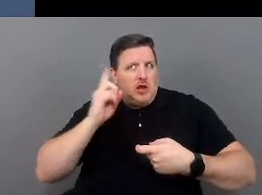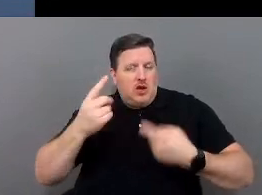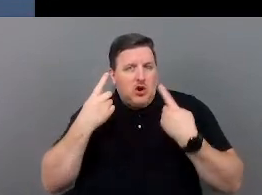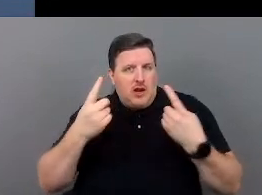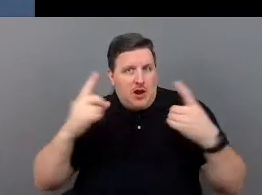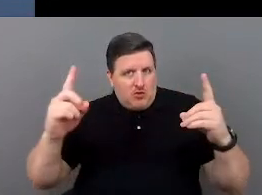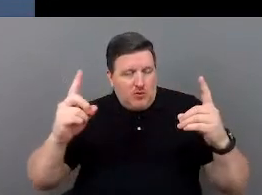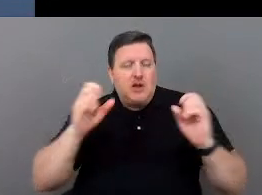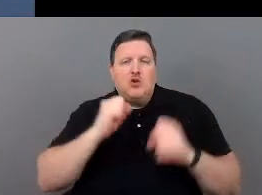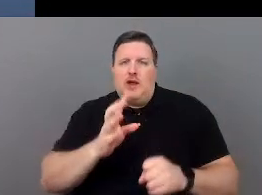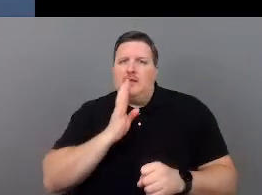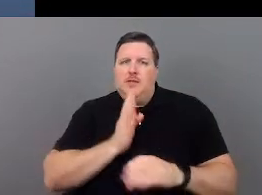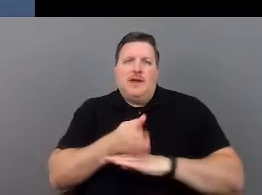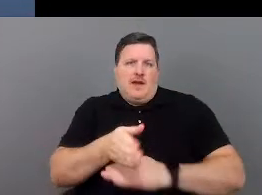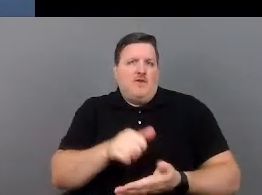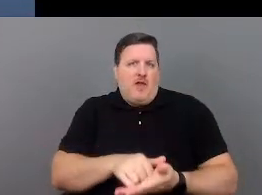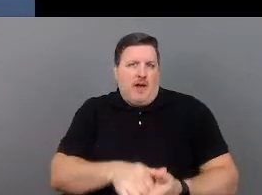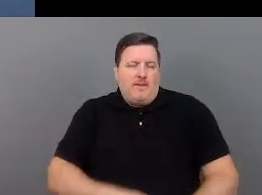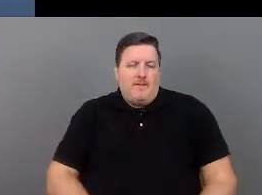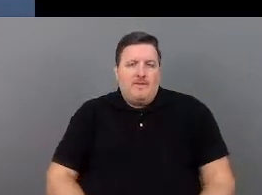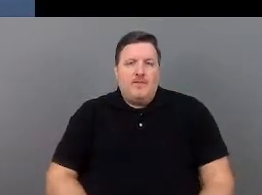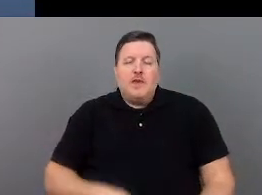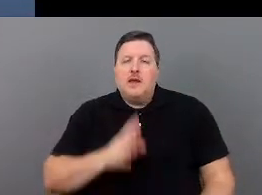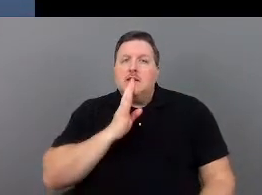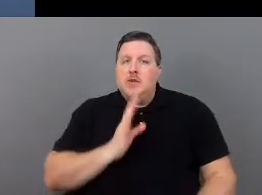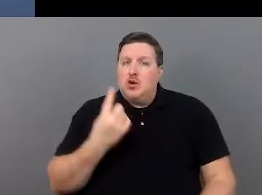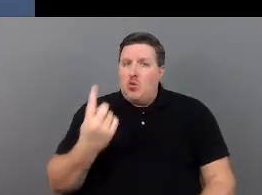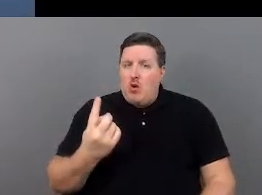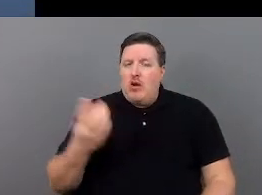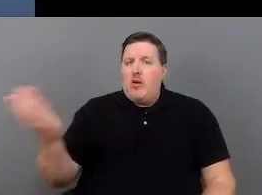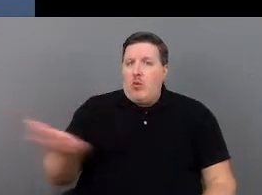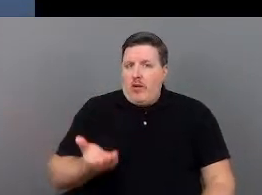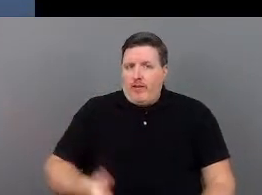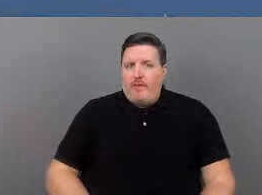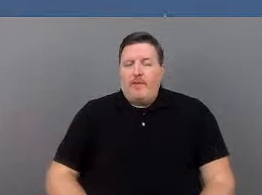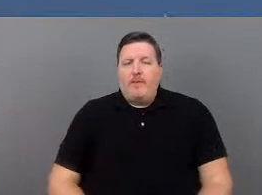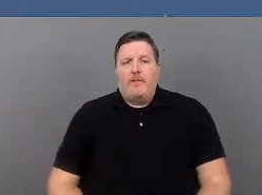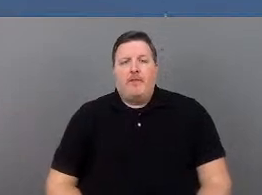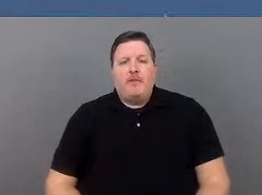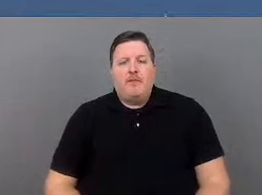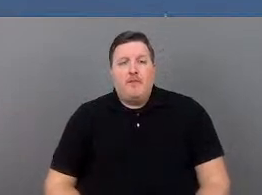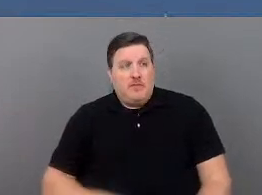HEAR AN ANNOUNCEMENT, PRESS STAR 6 AND YOU'LL BE ABLE TO SPEAK ≫ CAN YOU HEAR ME? ≫ COUNCIL PRESIDENT BENDER: YES, WELCOME. ≫ HI.